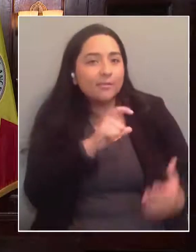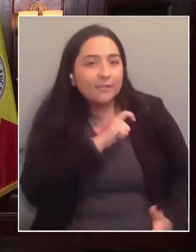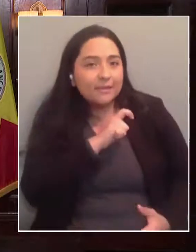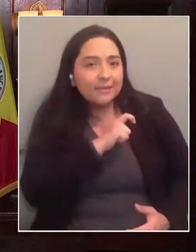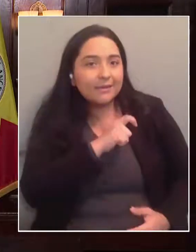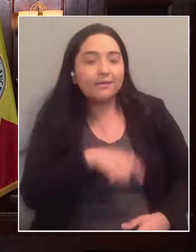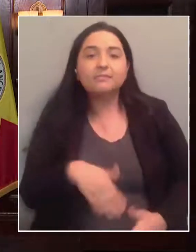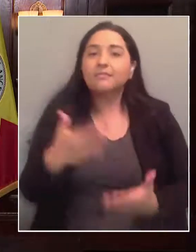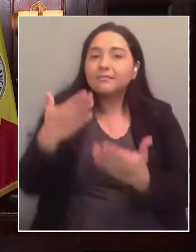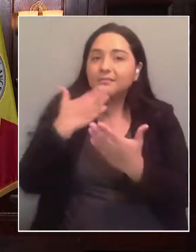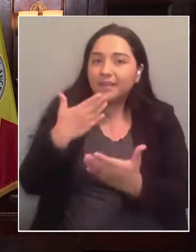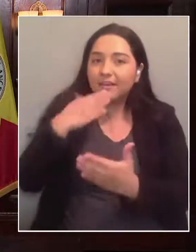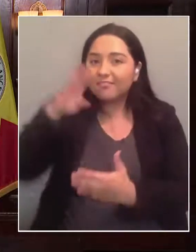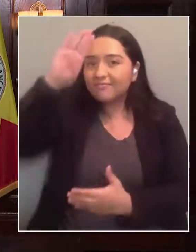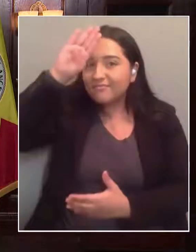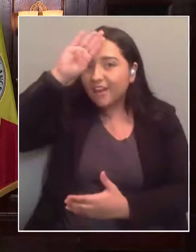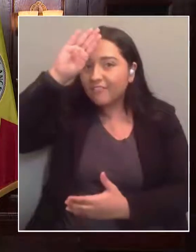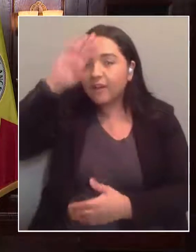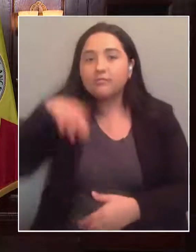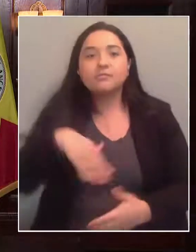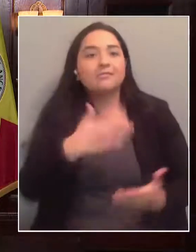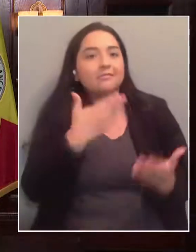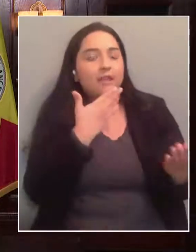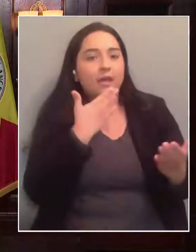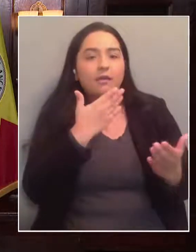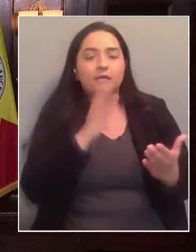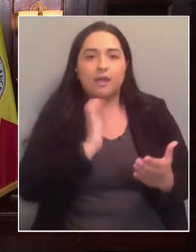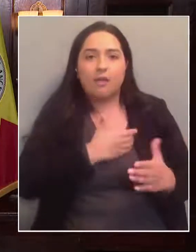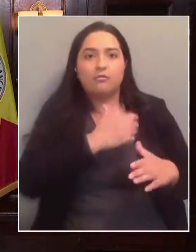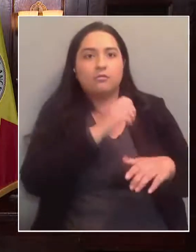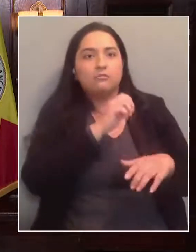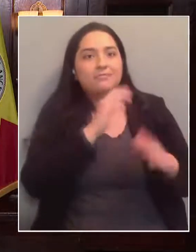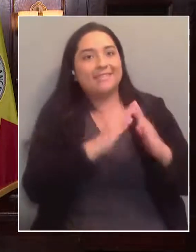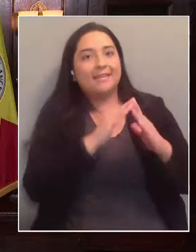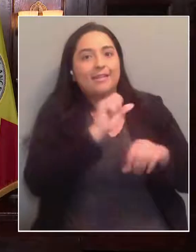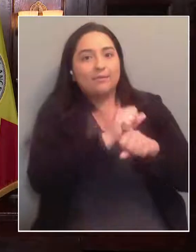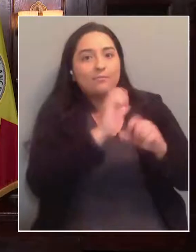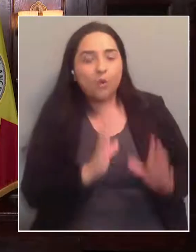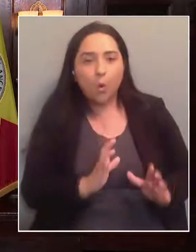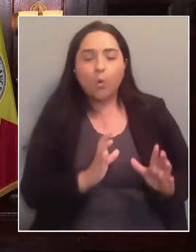THANK OUR CIVILIANS WHO SERVE US EVERY SINGLE DAY AND KNOW THAT NOBODY IS BEING ASKED OF ANYTHING.